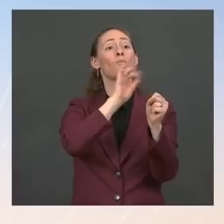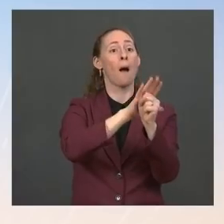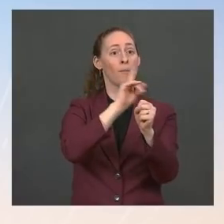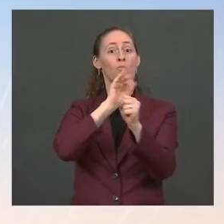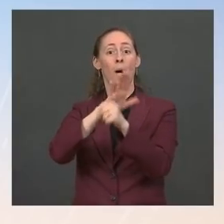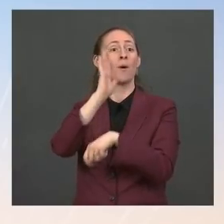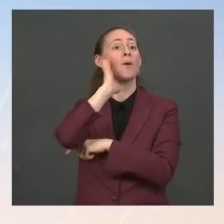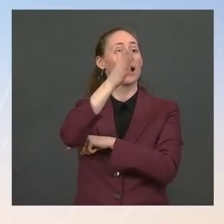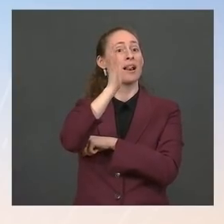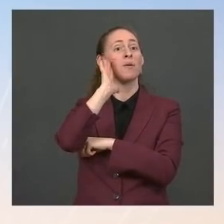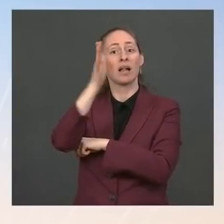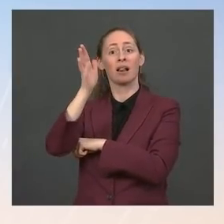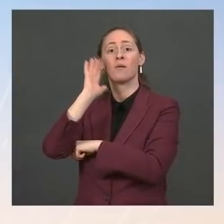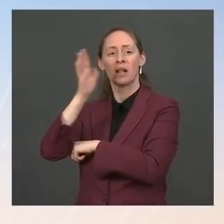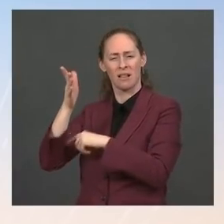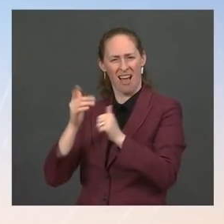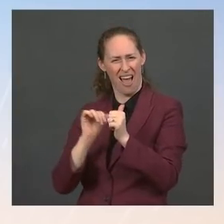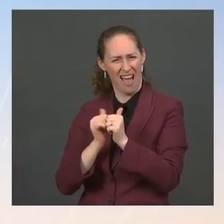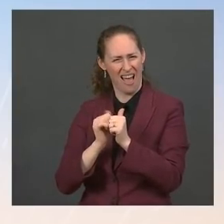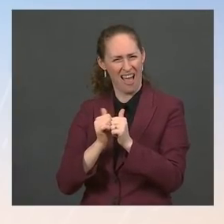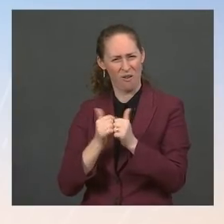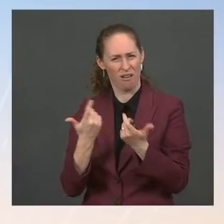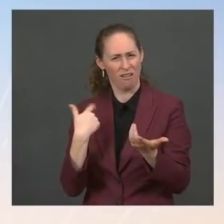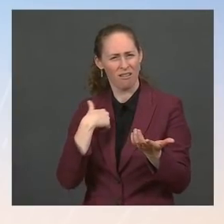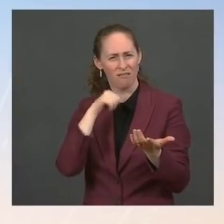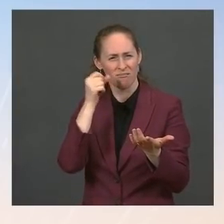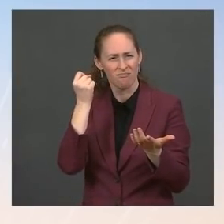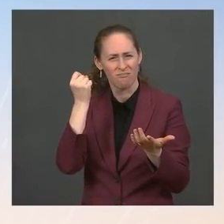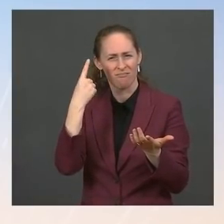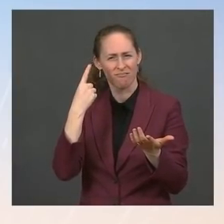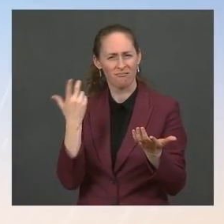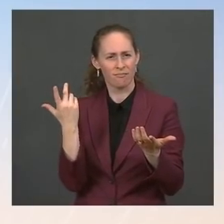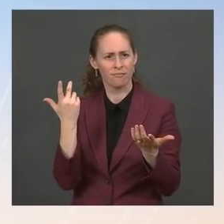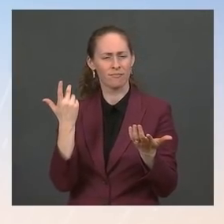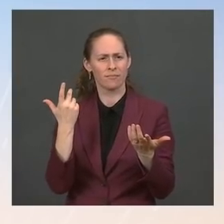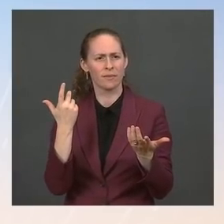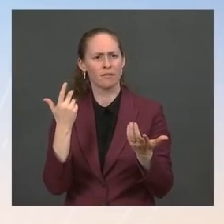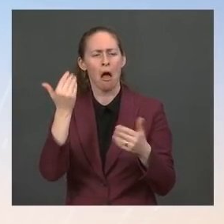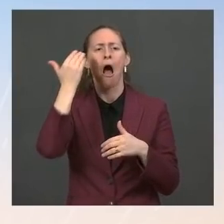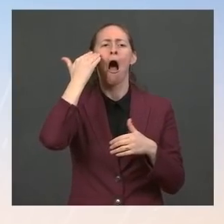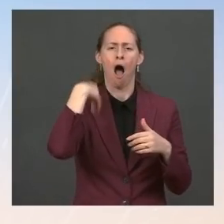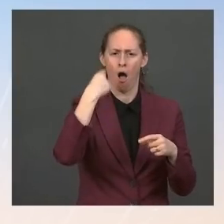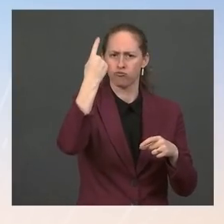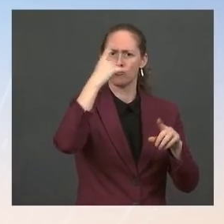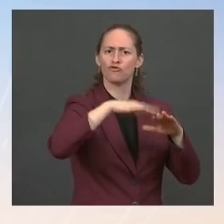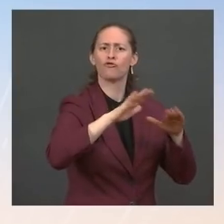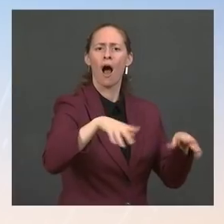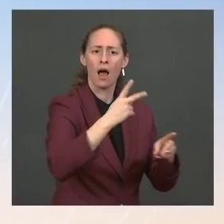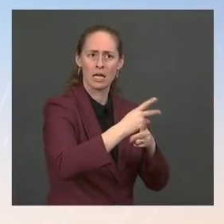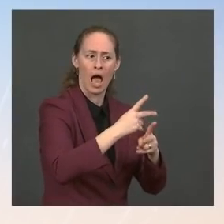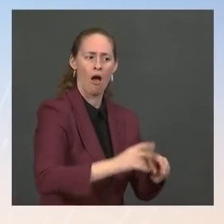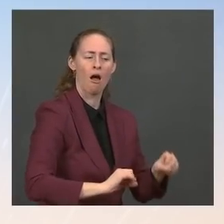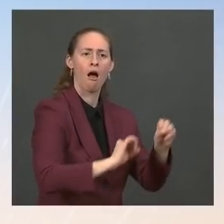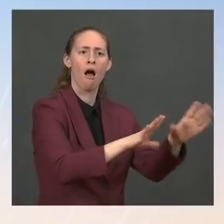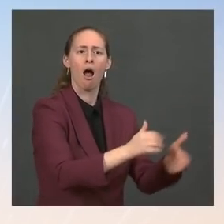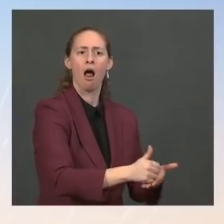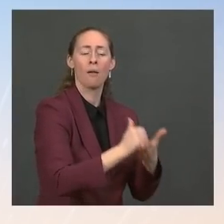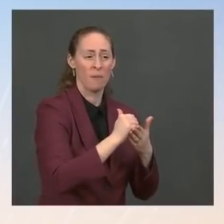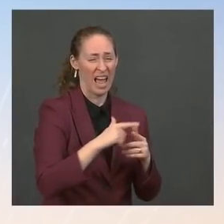Yes, you can, you know, deal with childcare costs, but these kind of bread-and-butter issues, how do you actually deliver on that? Ms. Psaki: Well, the -- some of the biggest costs --